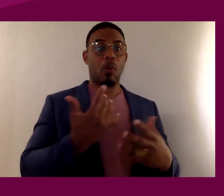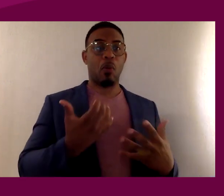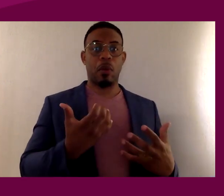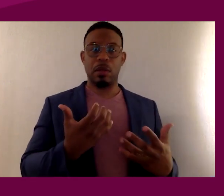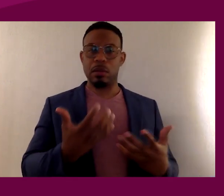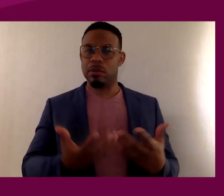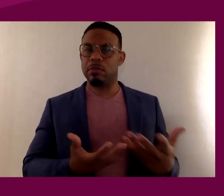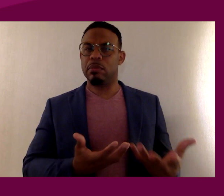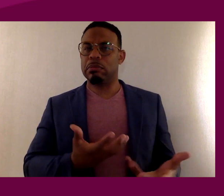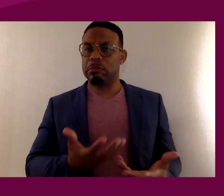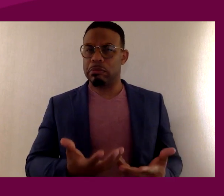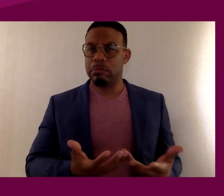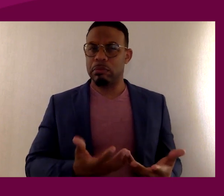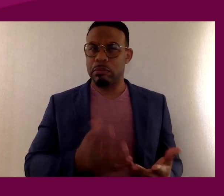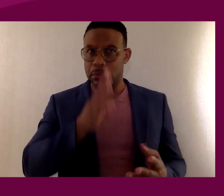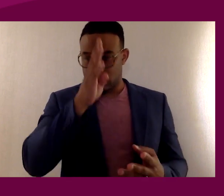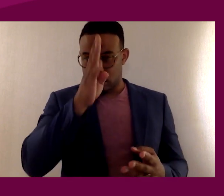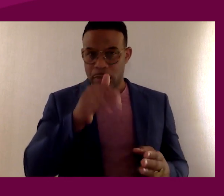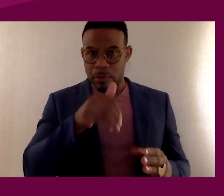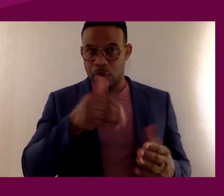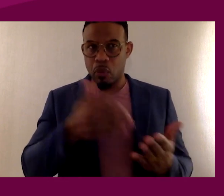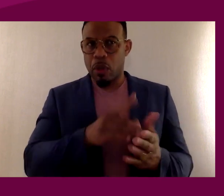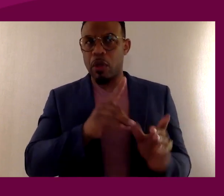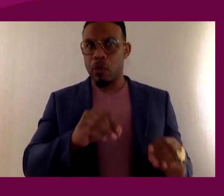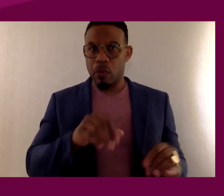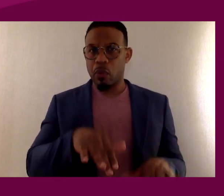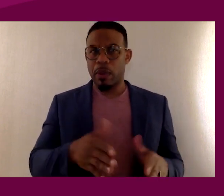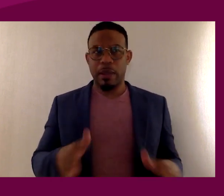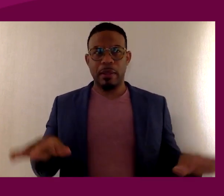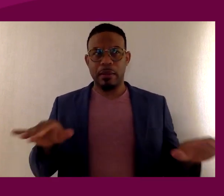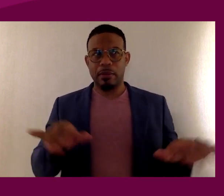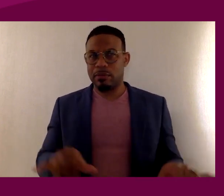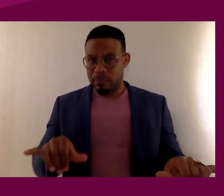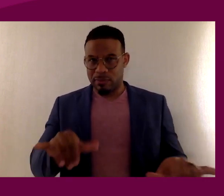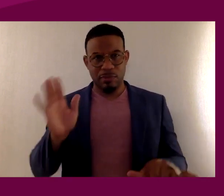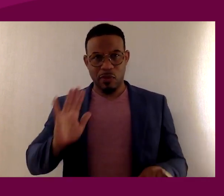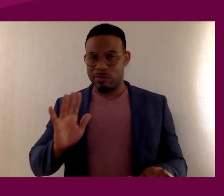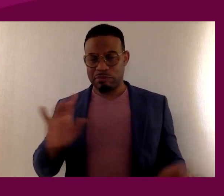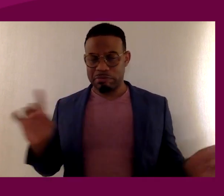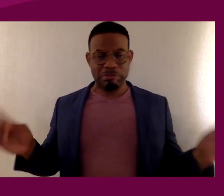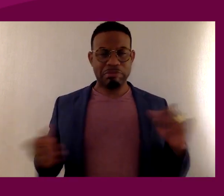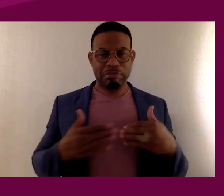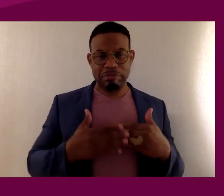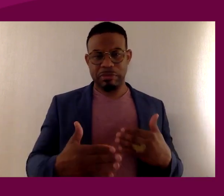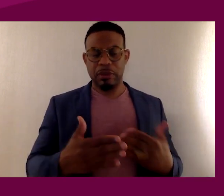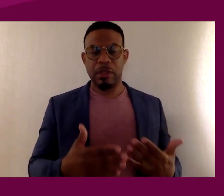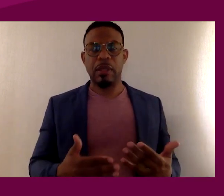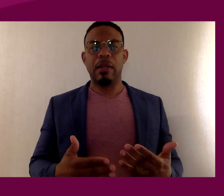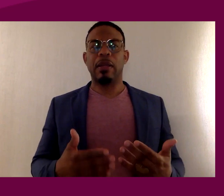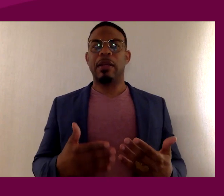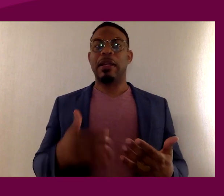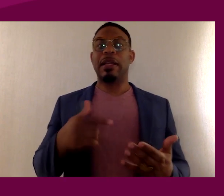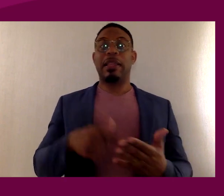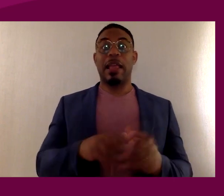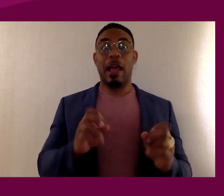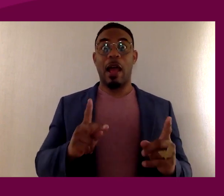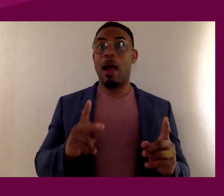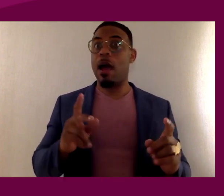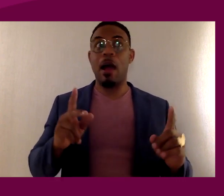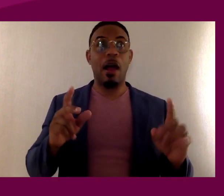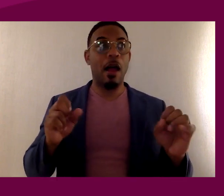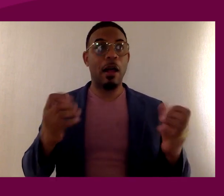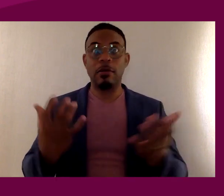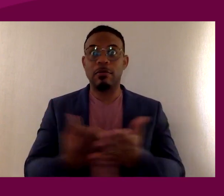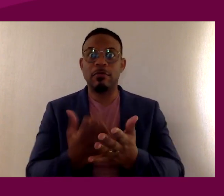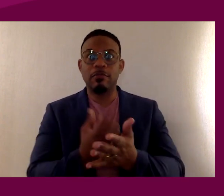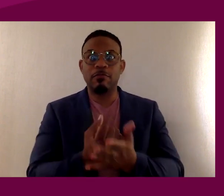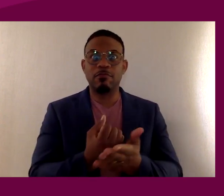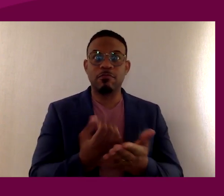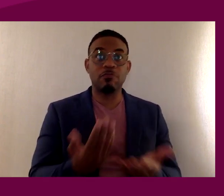new government comes in and wants to redo the way things are done in the country, this is an